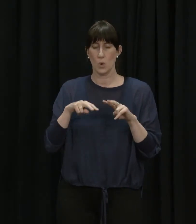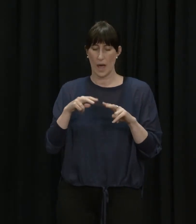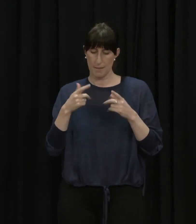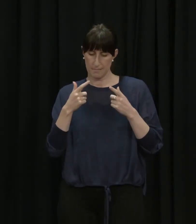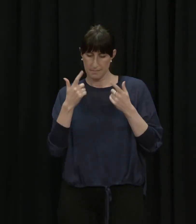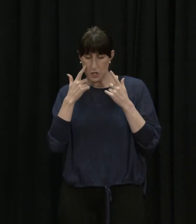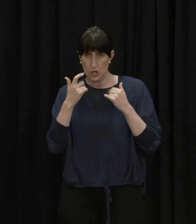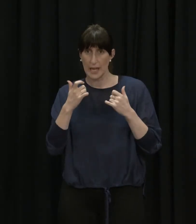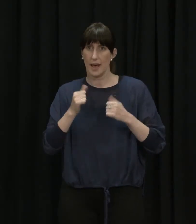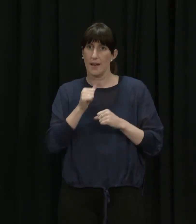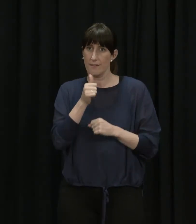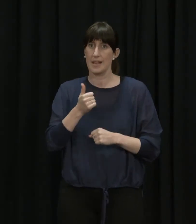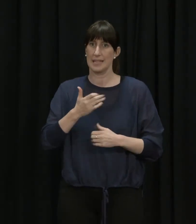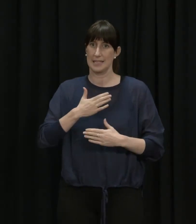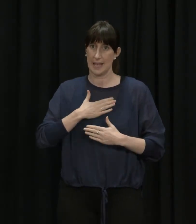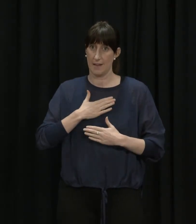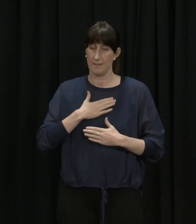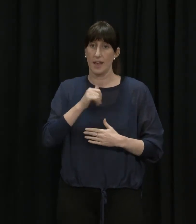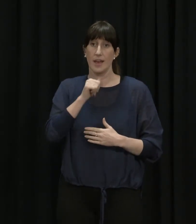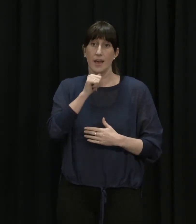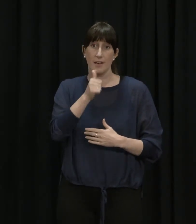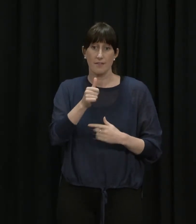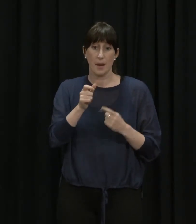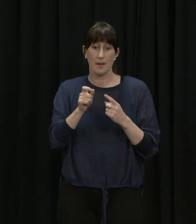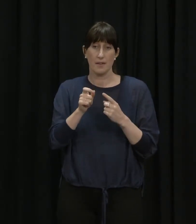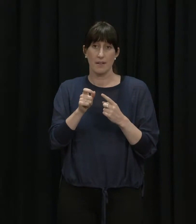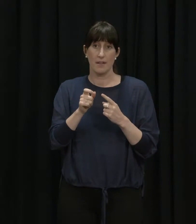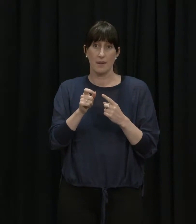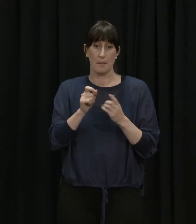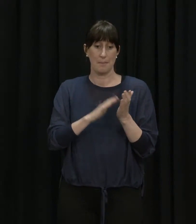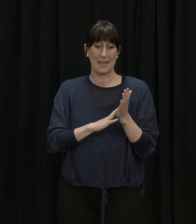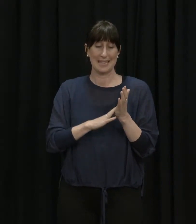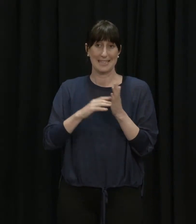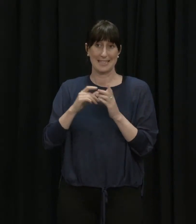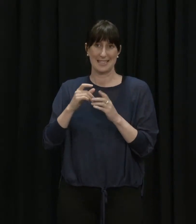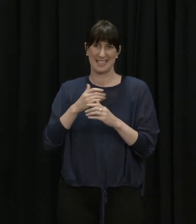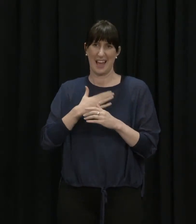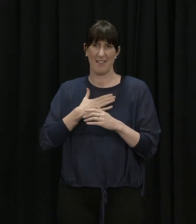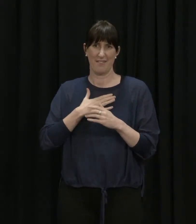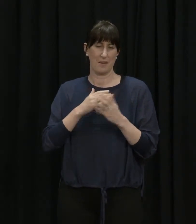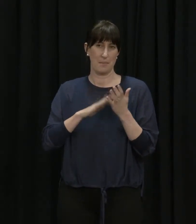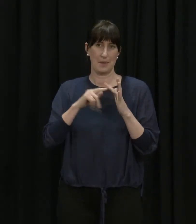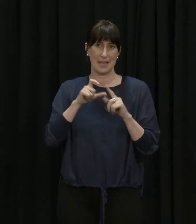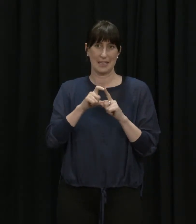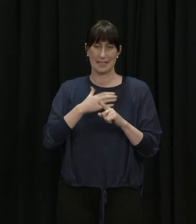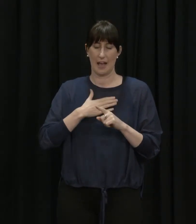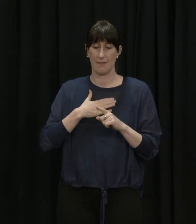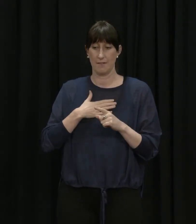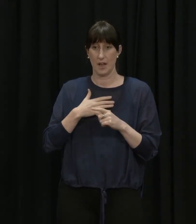next couple of weeks and Medsafe is ready to review the application promptly with a very careful assessment of the data and efficacy and on safet.